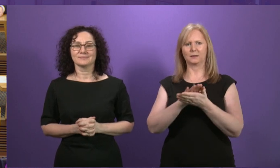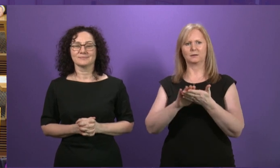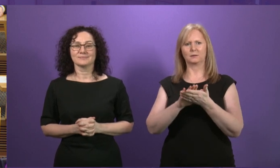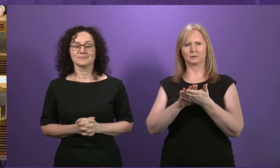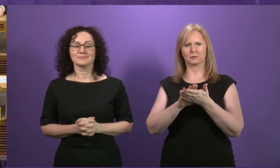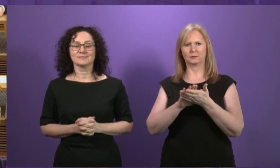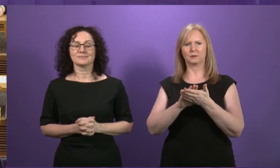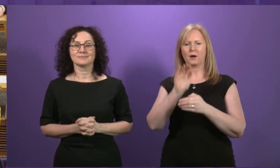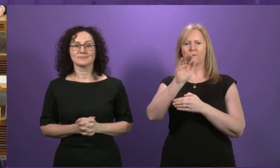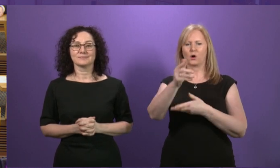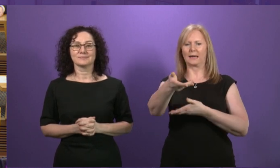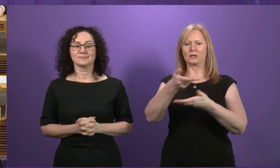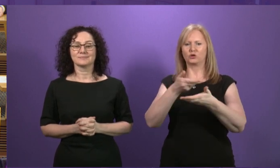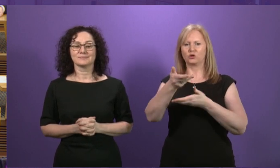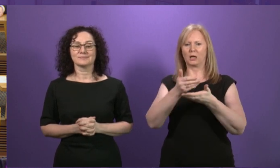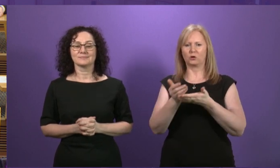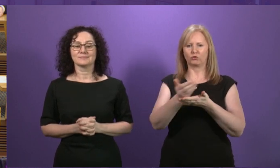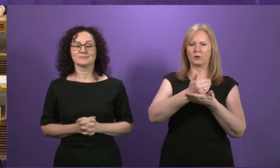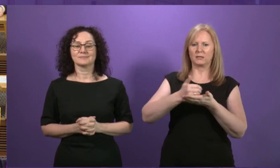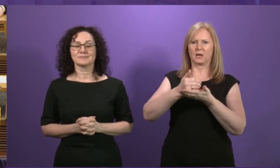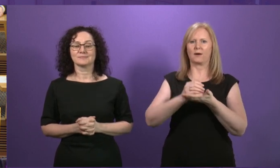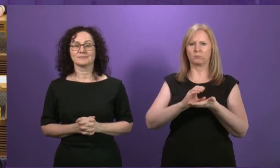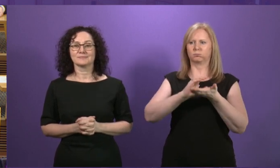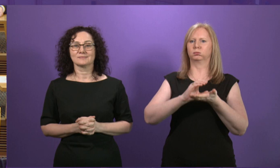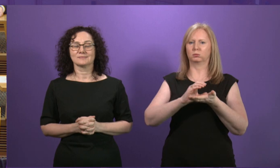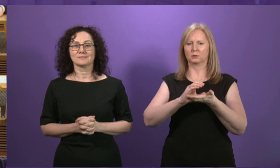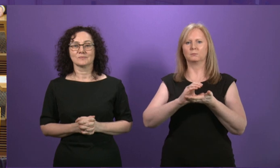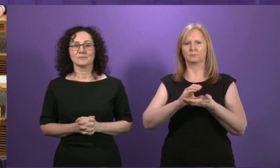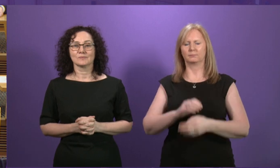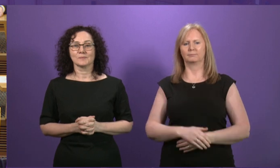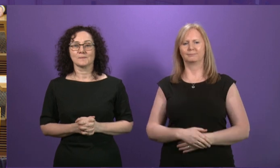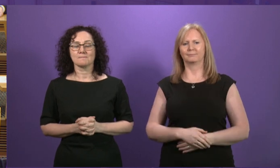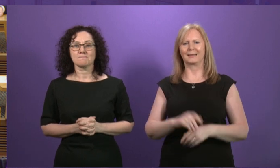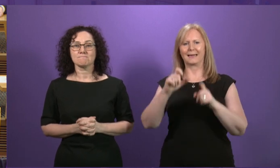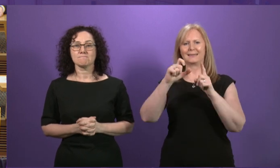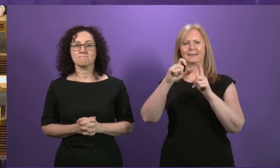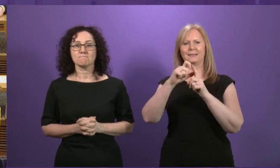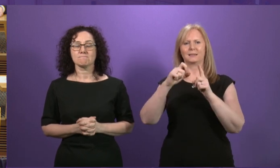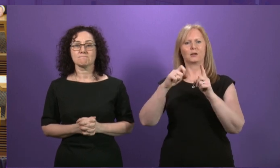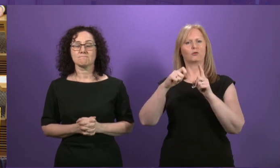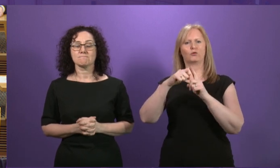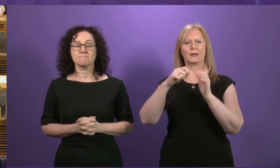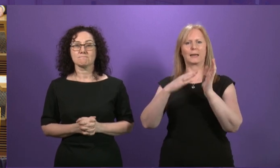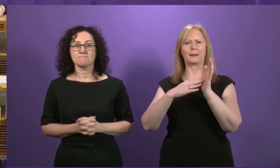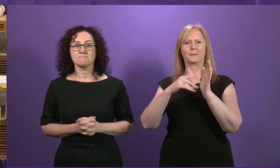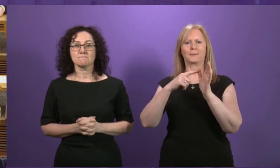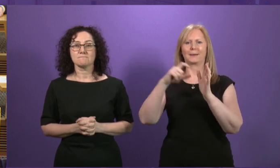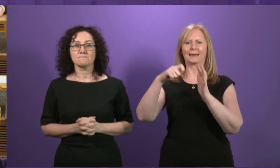exchange reserves. The Cabinet Secretary for Finance, Economy and Fair Work, Derek Mackay, could not tell this chamber yesterday afternoon how much